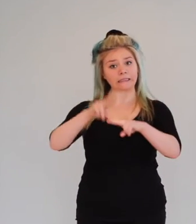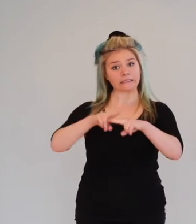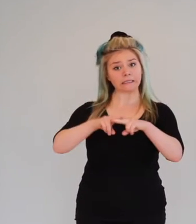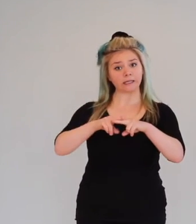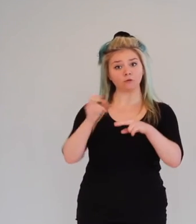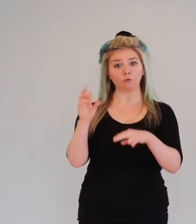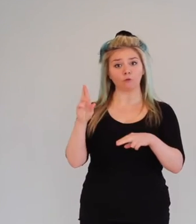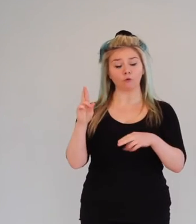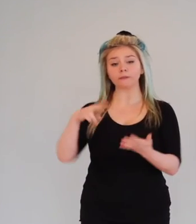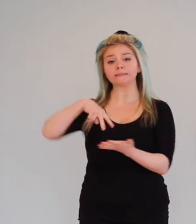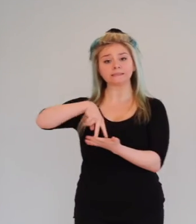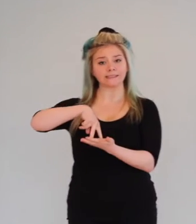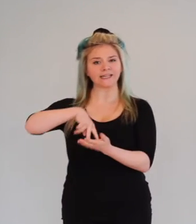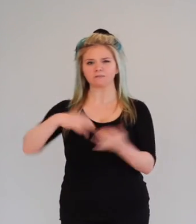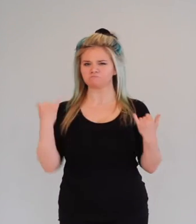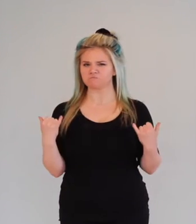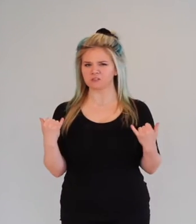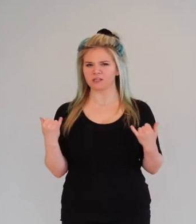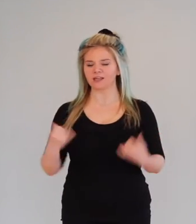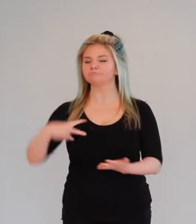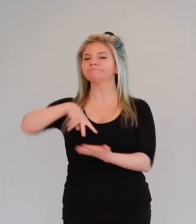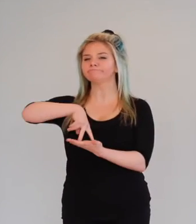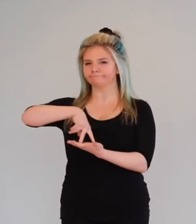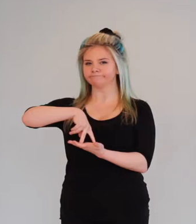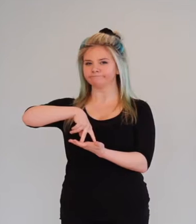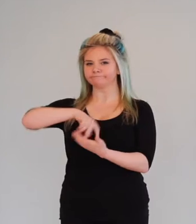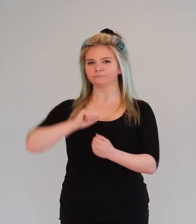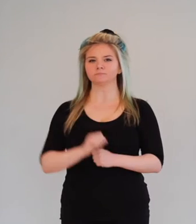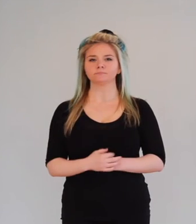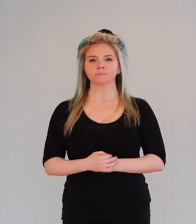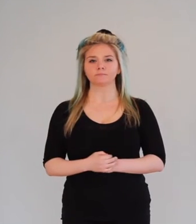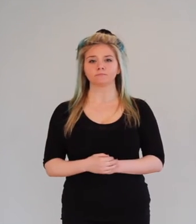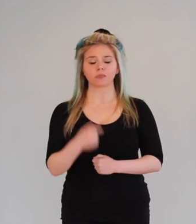We're going to demonstrate it standing and I'll explain it first.